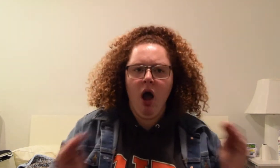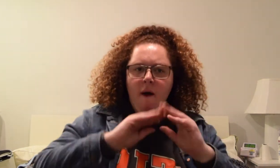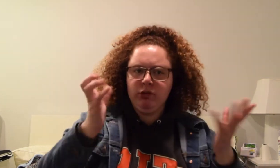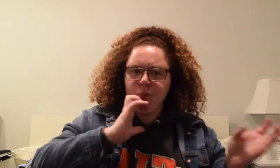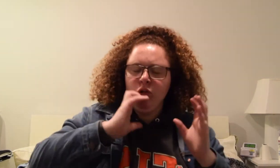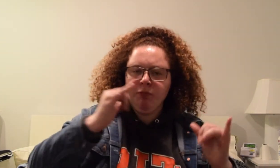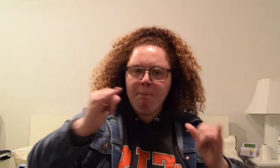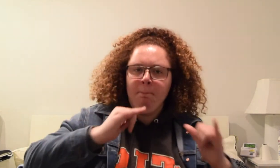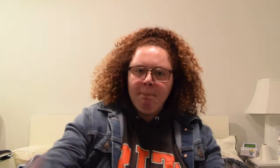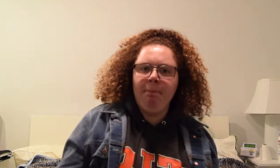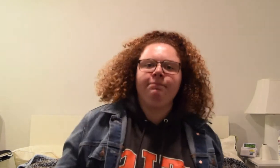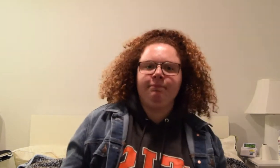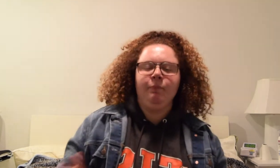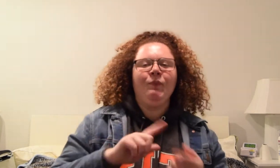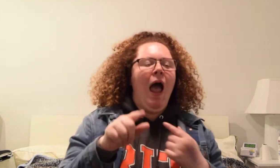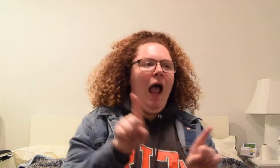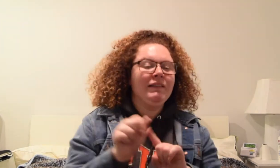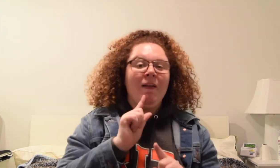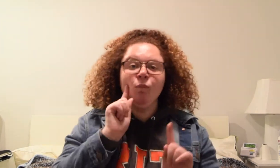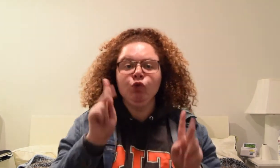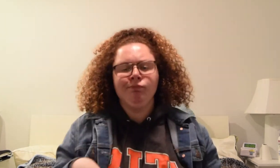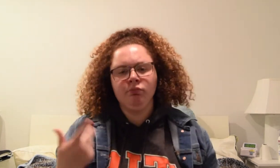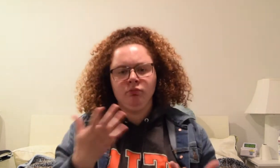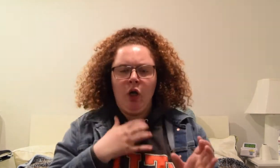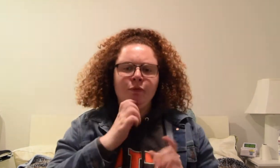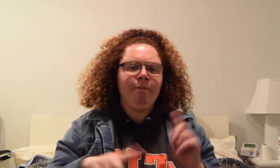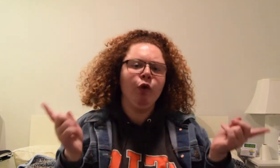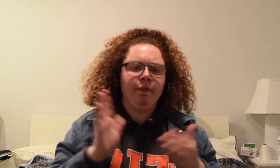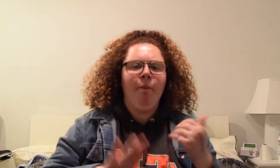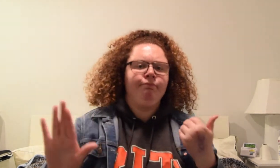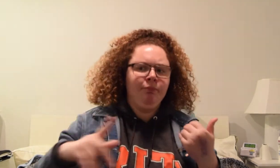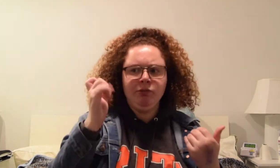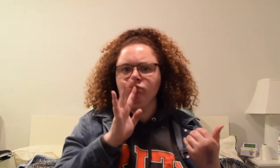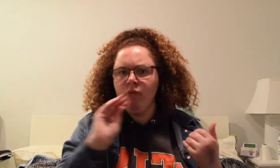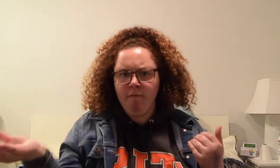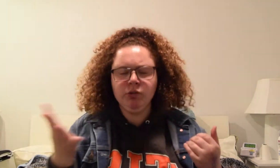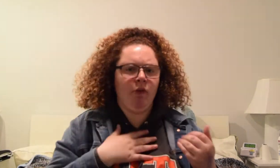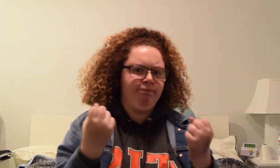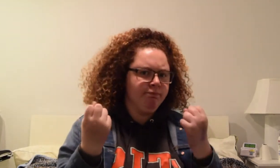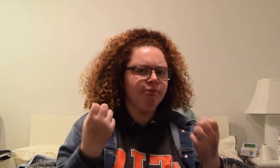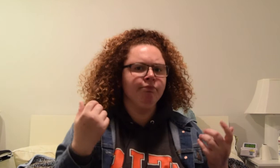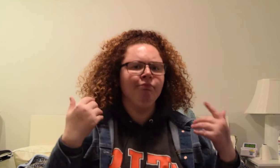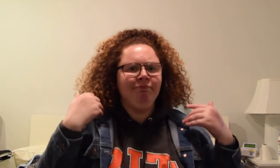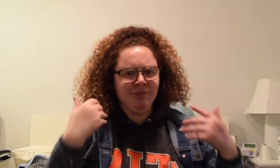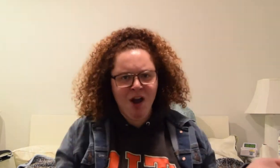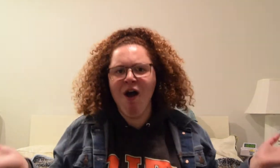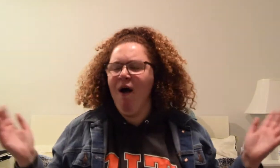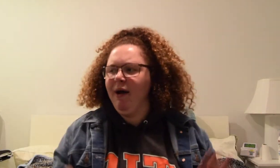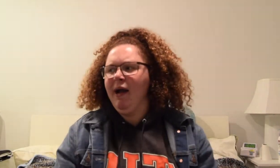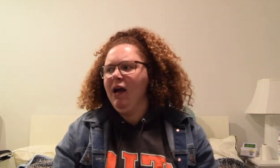Obviously, communication would be the same but being a deaf person, it's different Mine's using my hands to sign while they use their mouth to speak